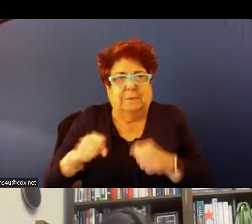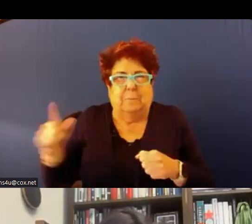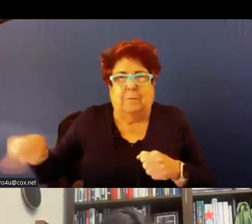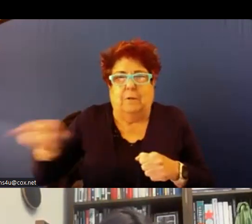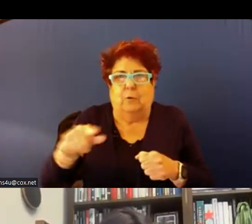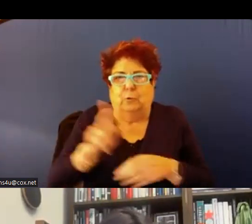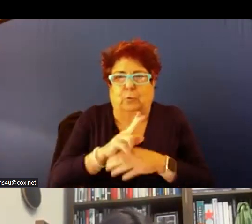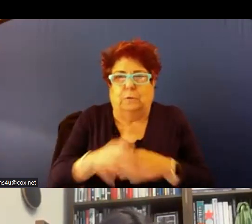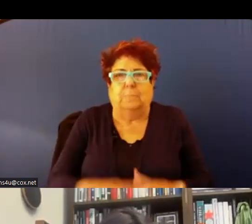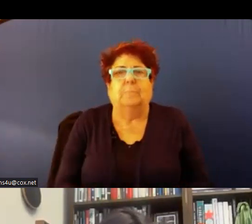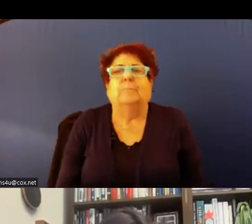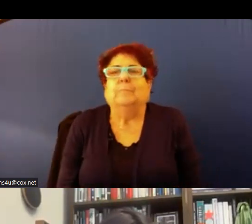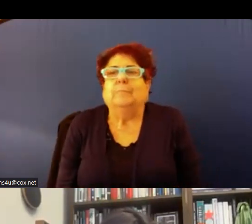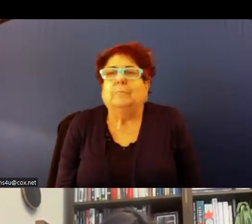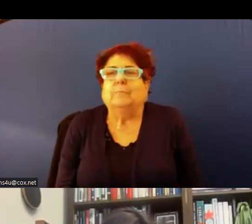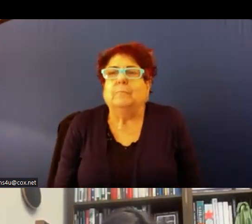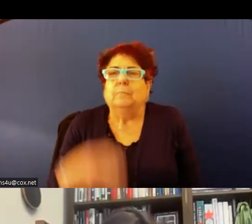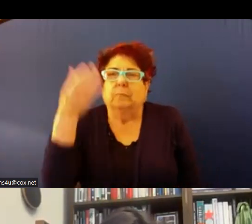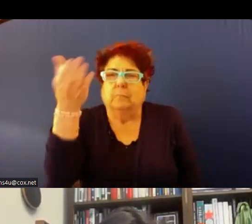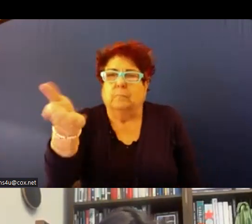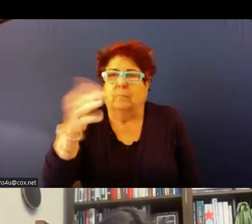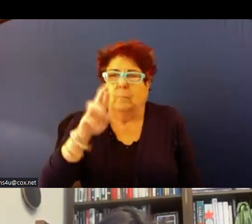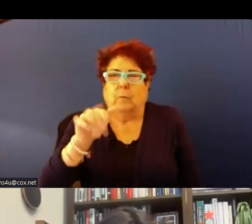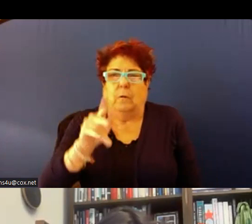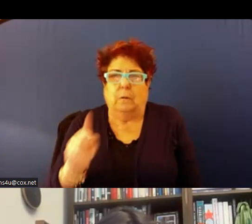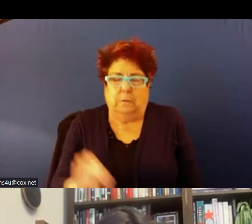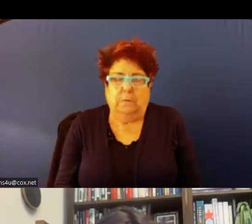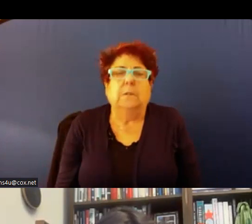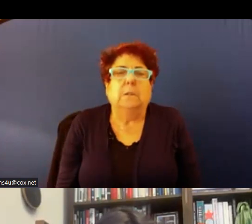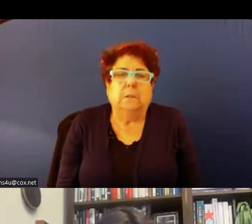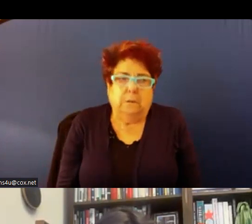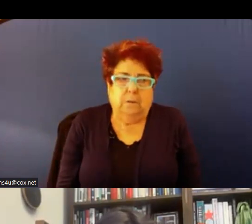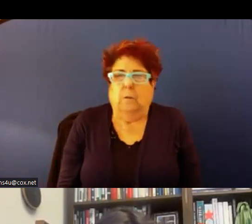We use air table, I would say,